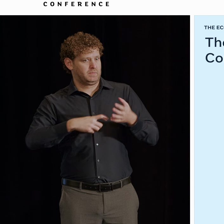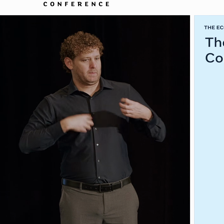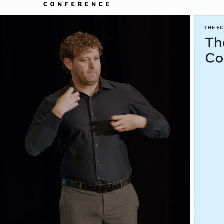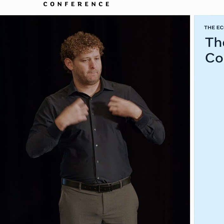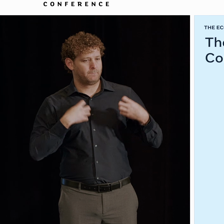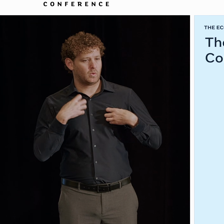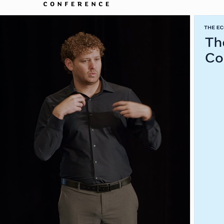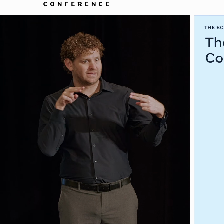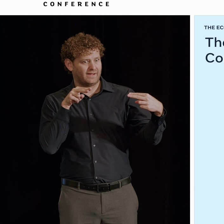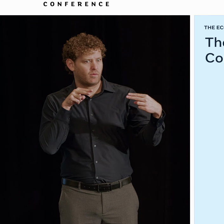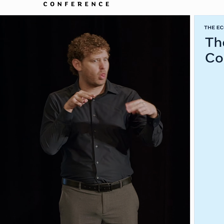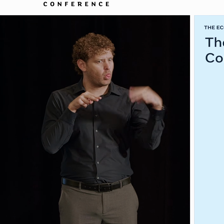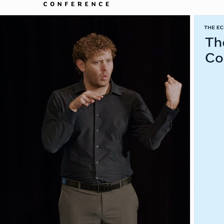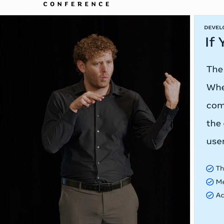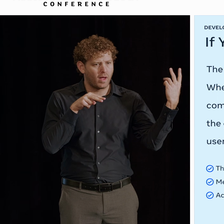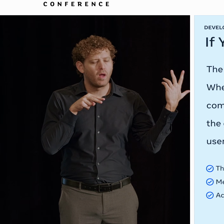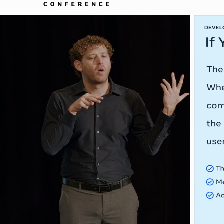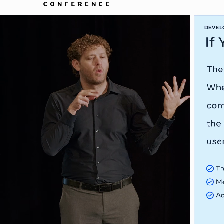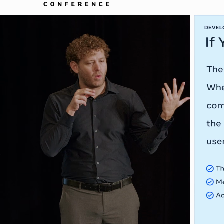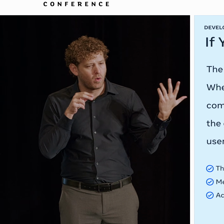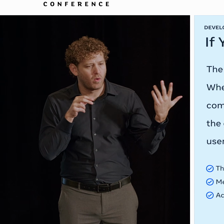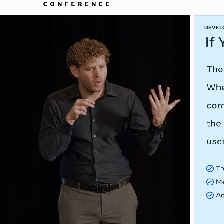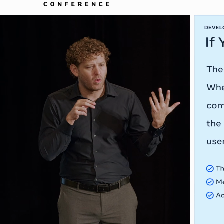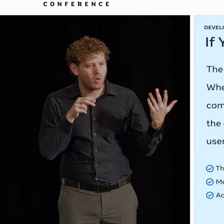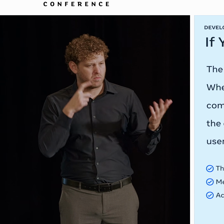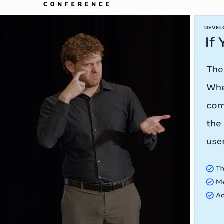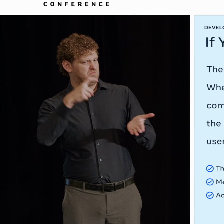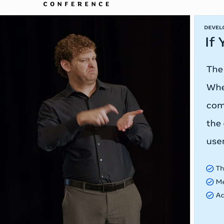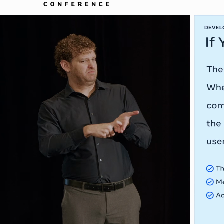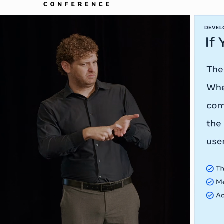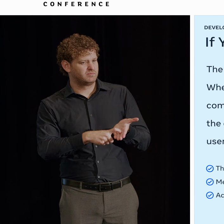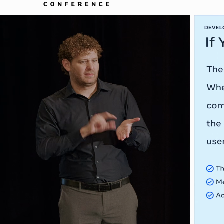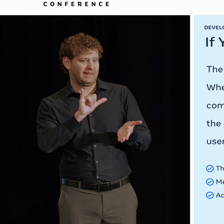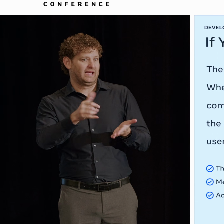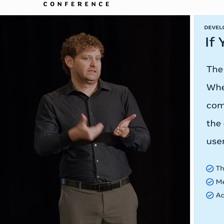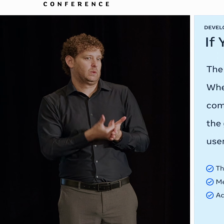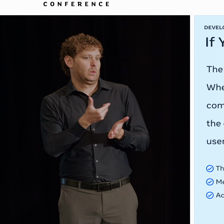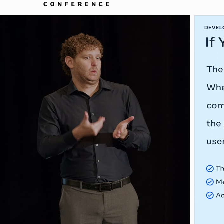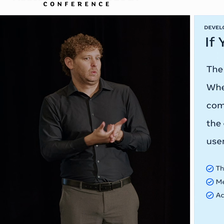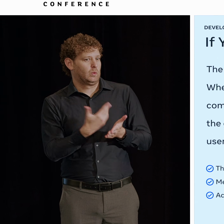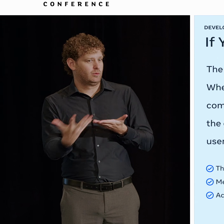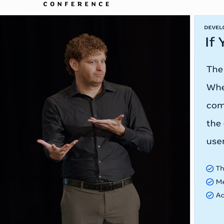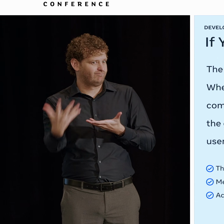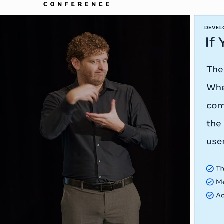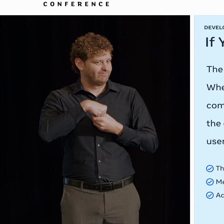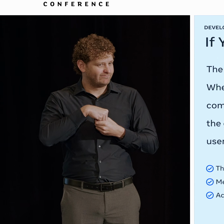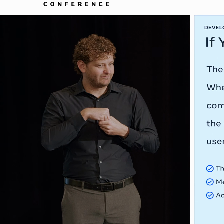This is just the beginning. What we've shown for our ecosystem growing, but we also wanna